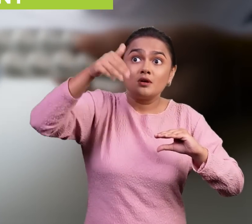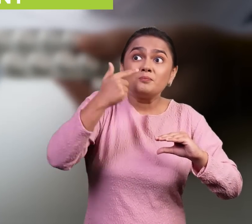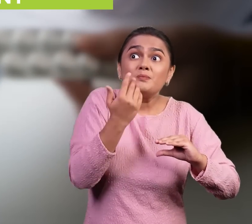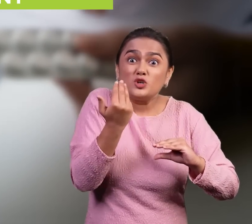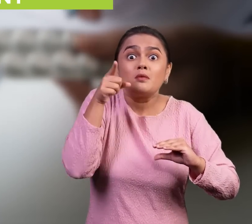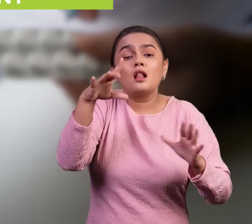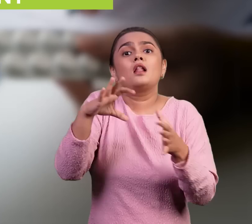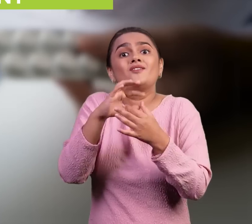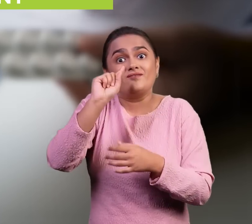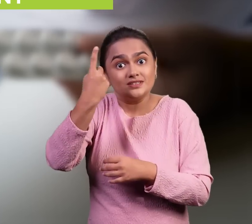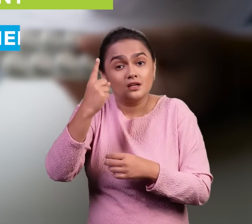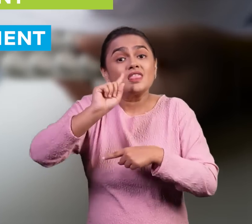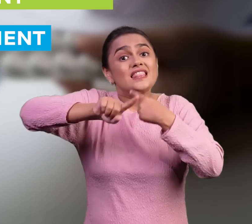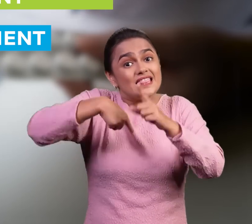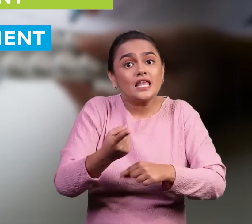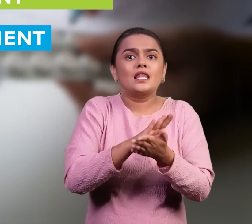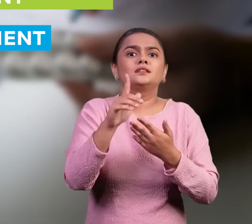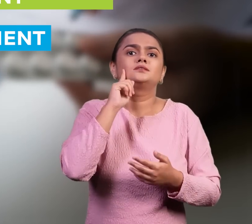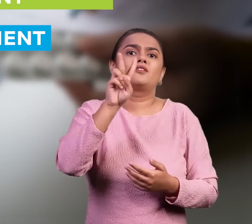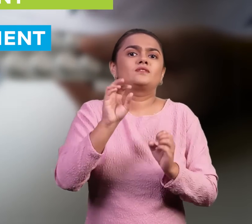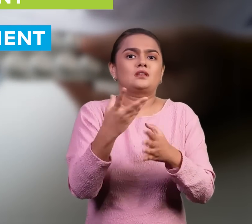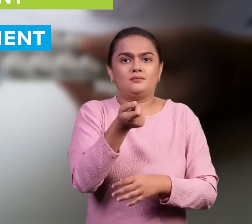After that, HIV treatment will begin.